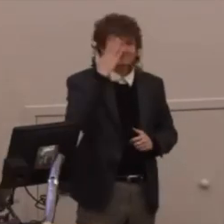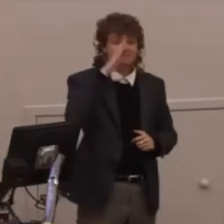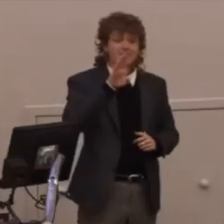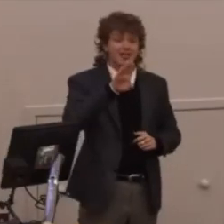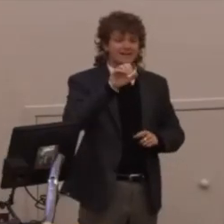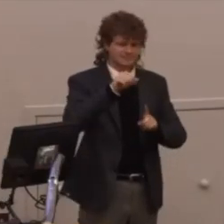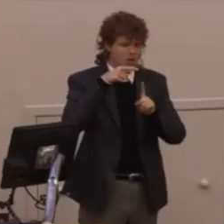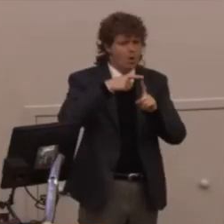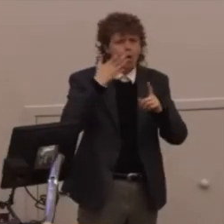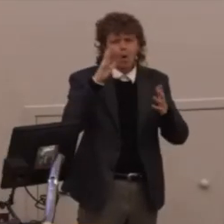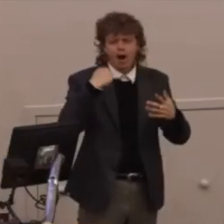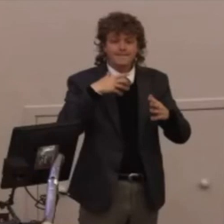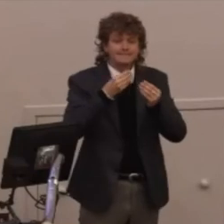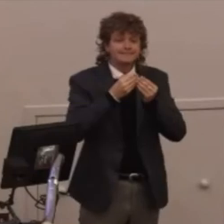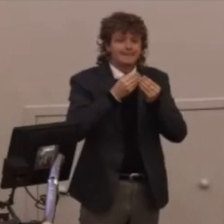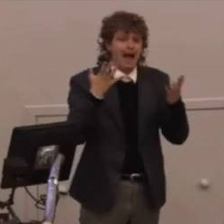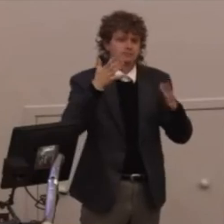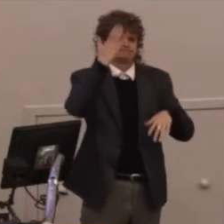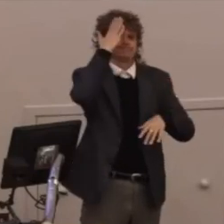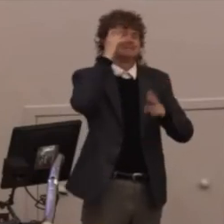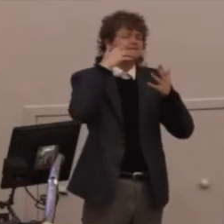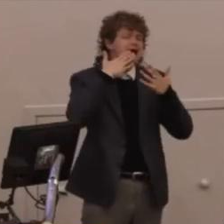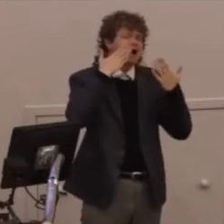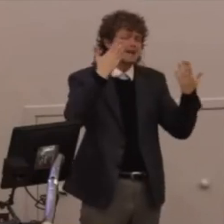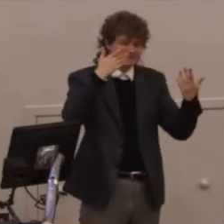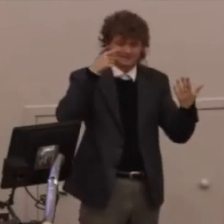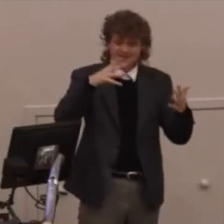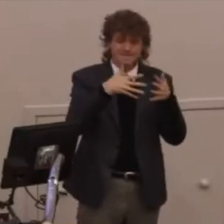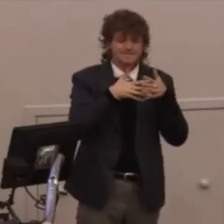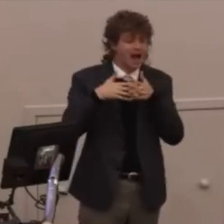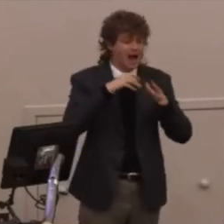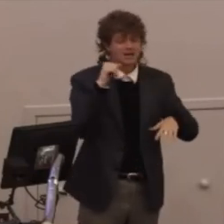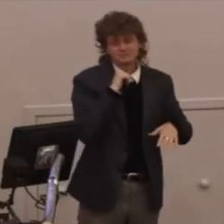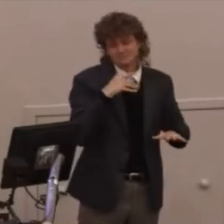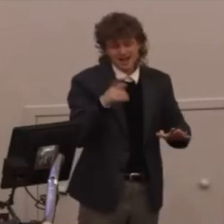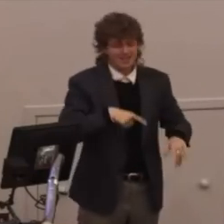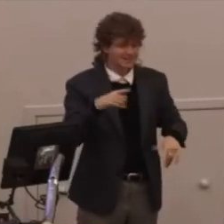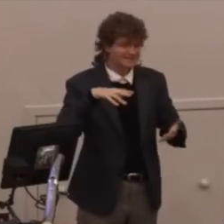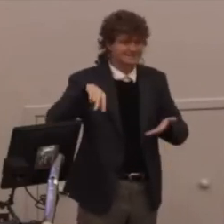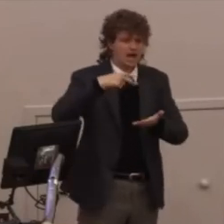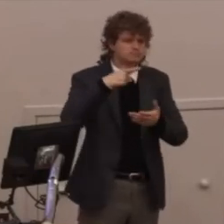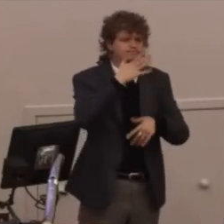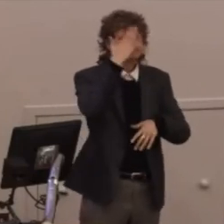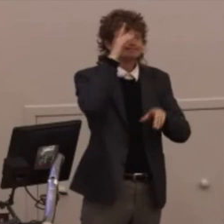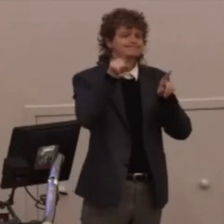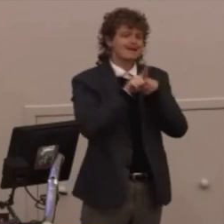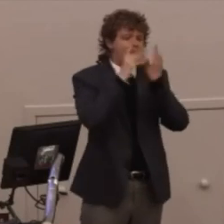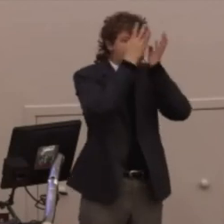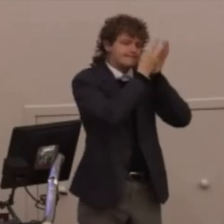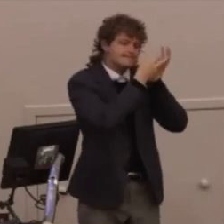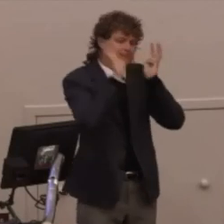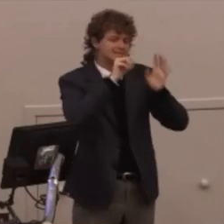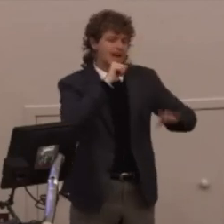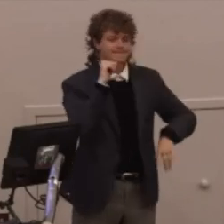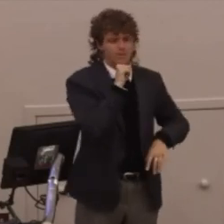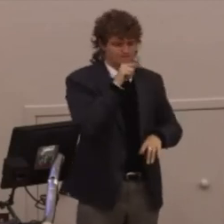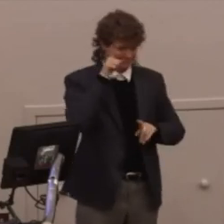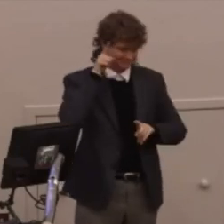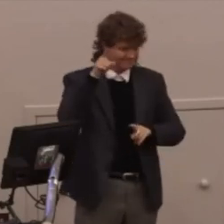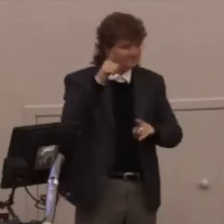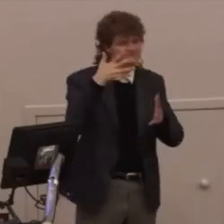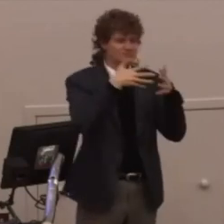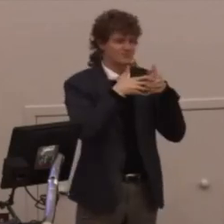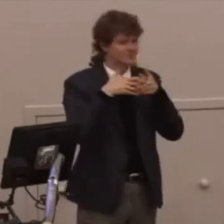to as the princess of pop in the United States. And guardianship is a procedure where an individual